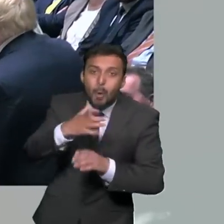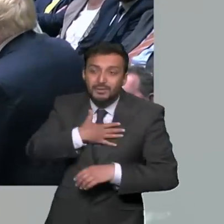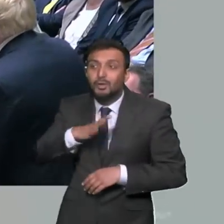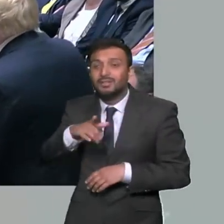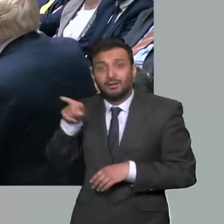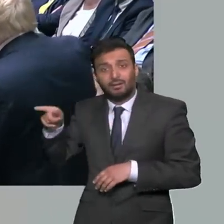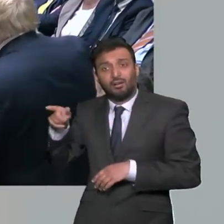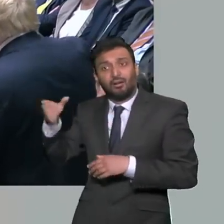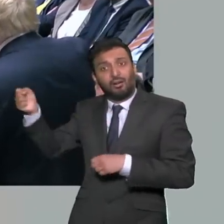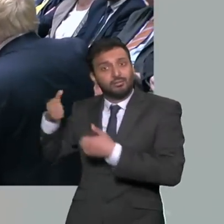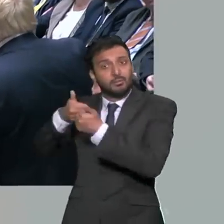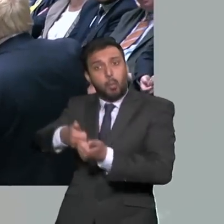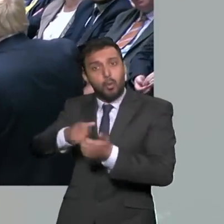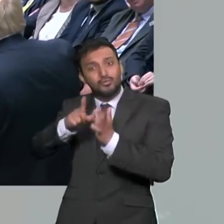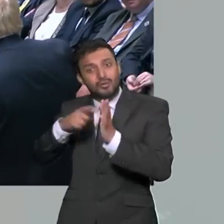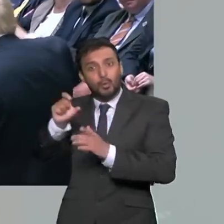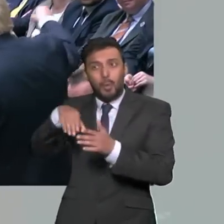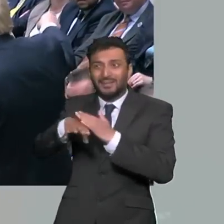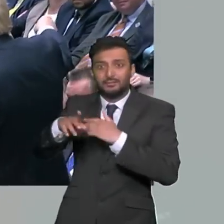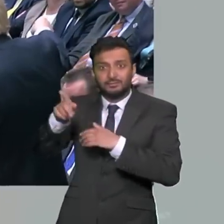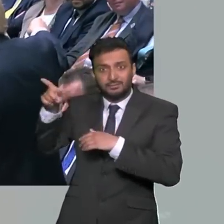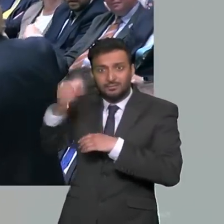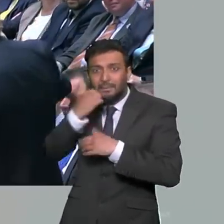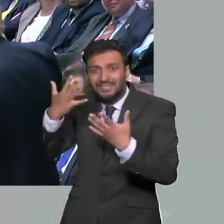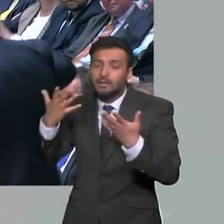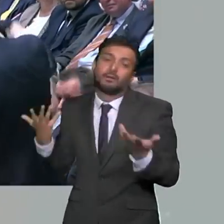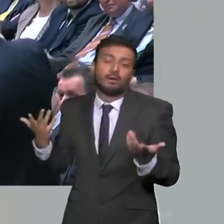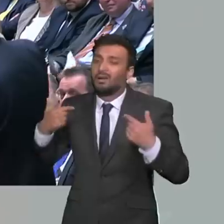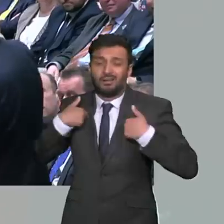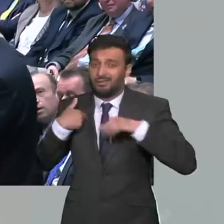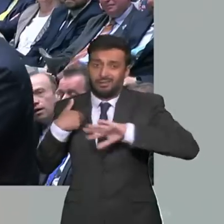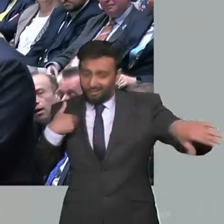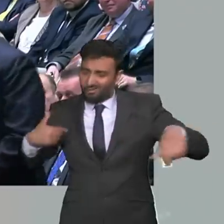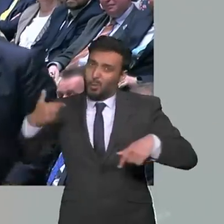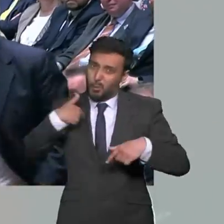Social care: we are fixing it.